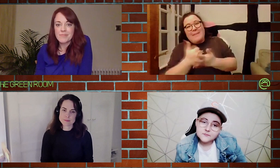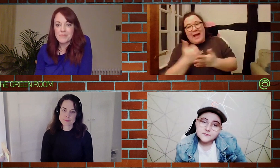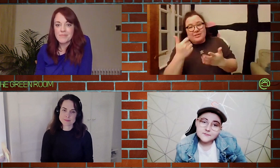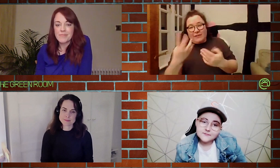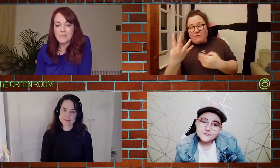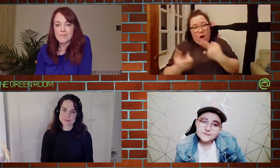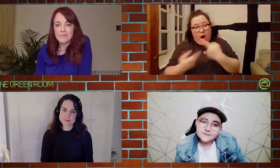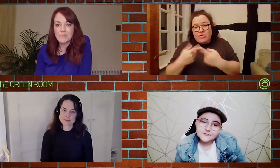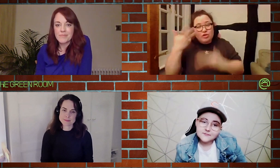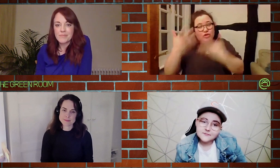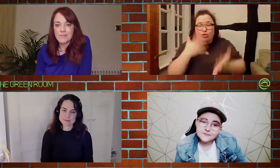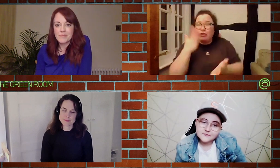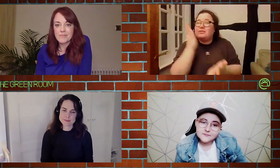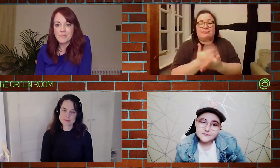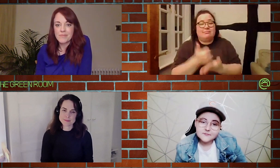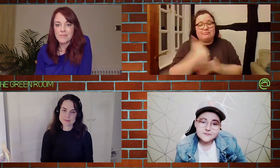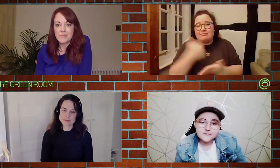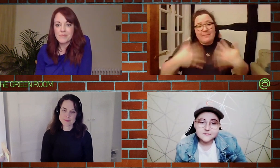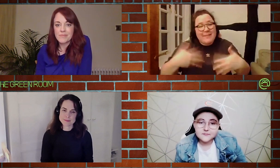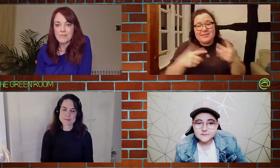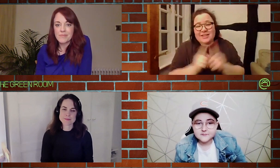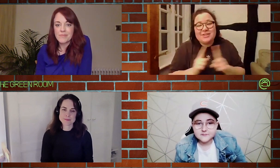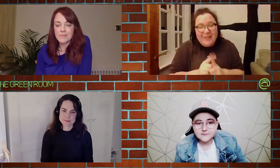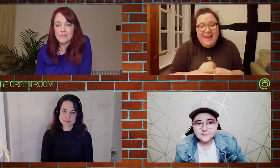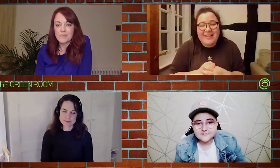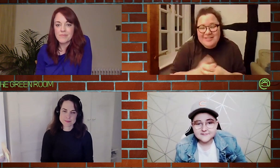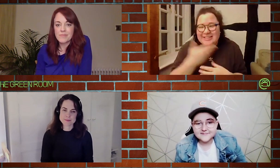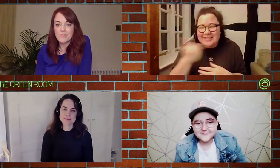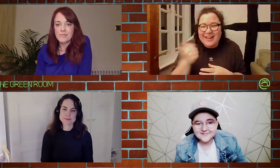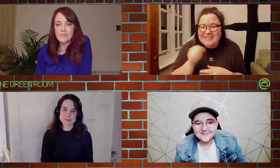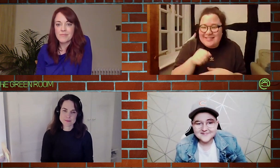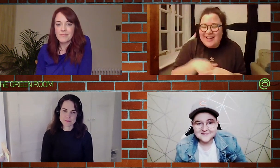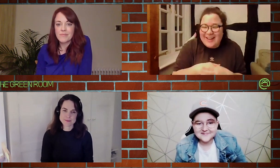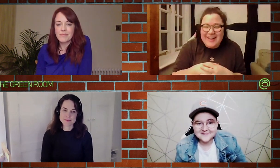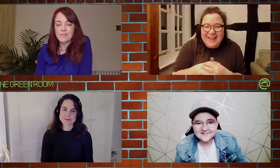So I just thought it was a brilliant initiative, and the other four stories are really amazing as well